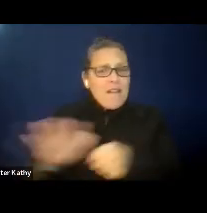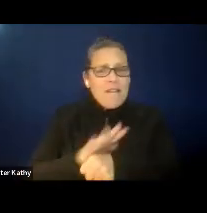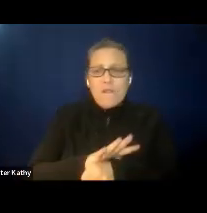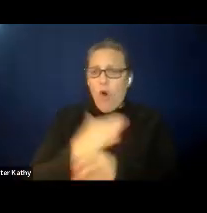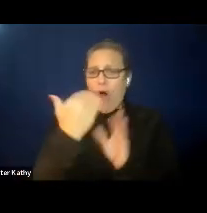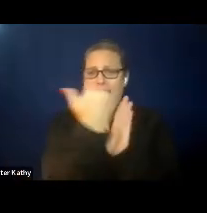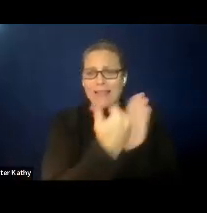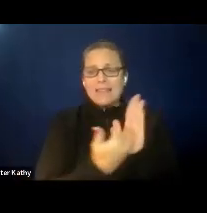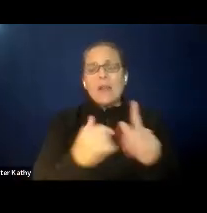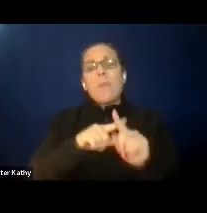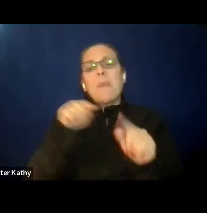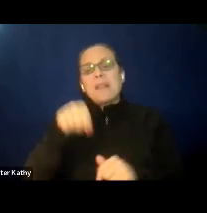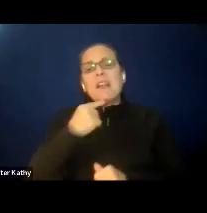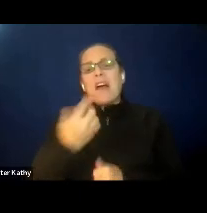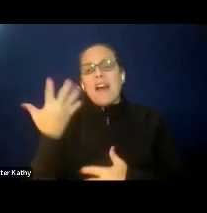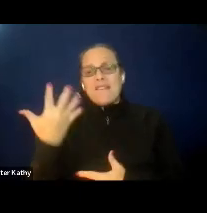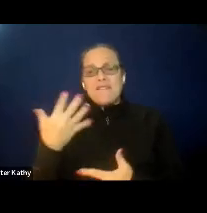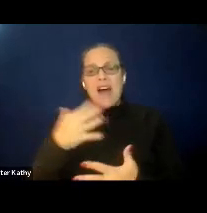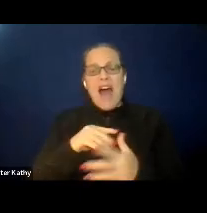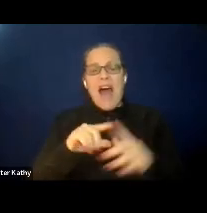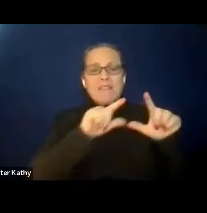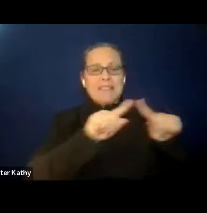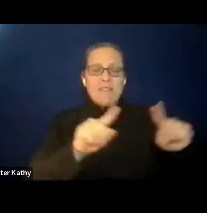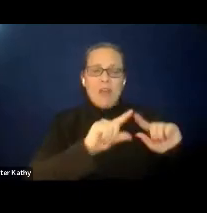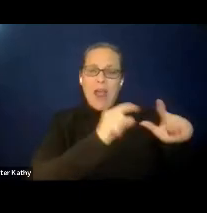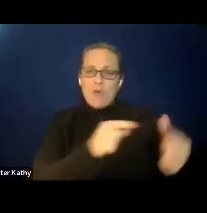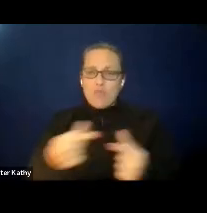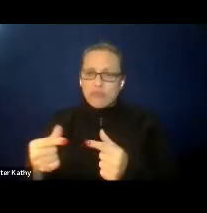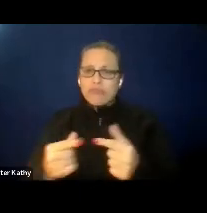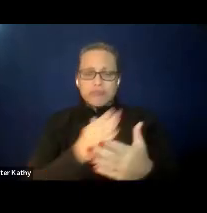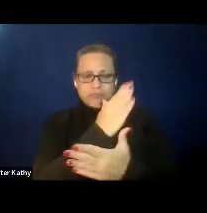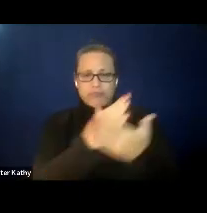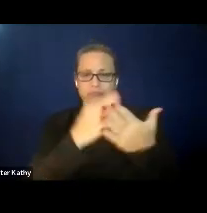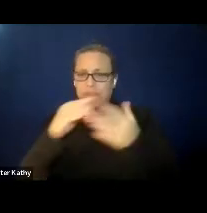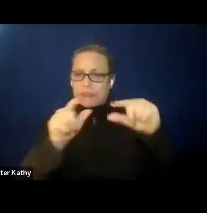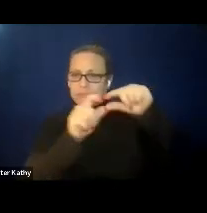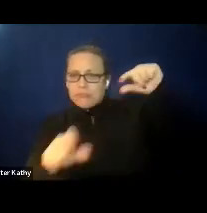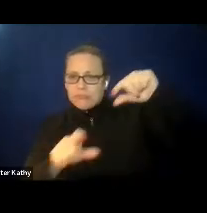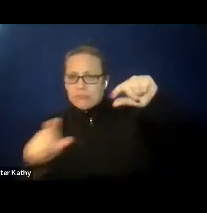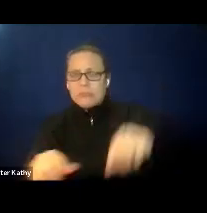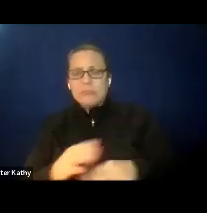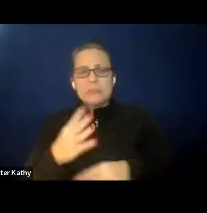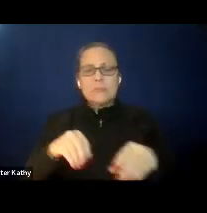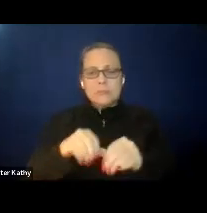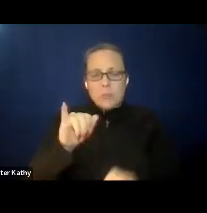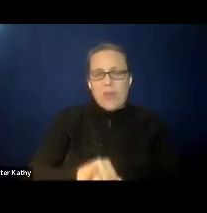by green. And in no way is this list necessarily exhaustive, but these are the five categories that the flag